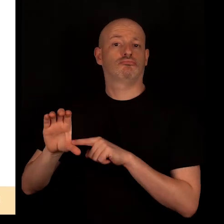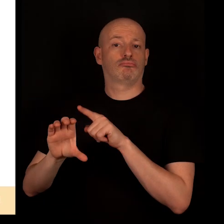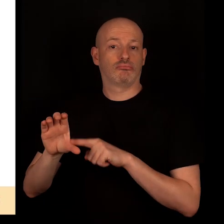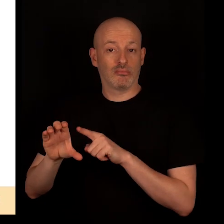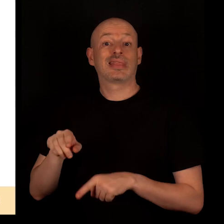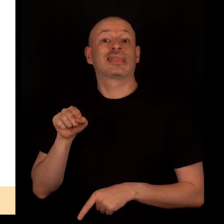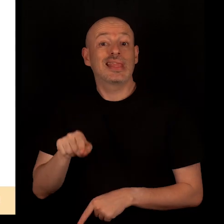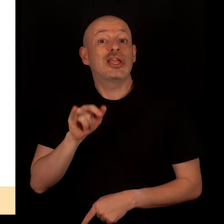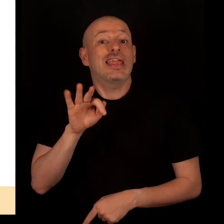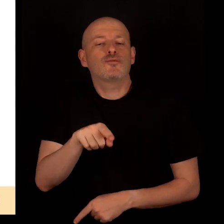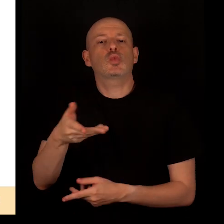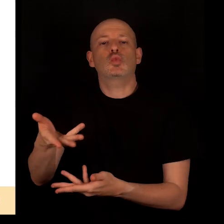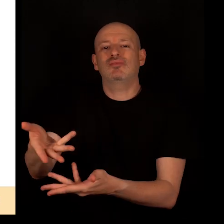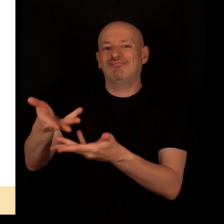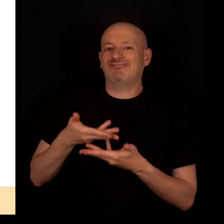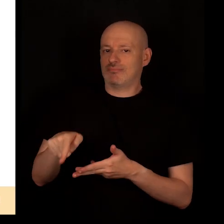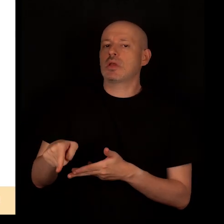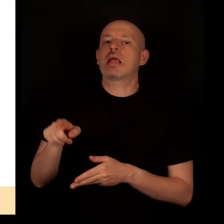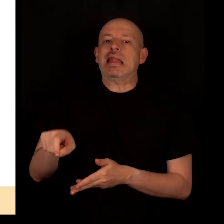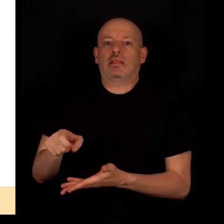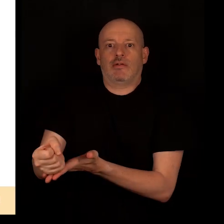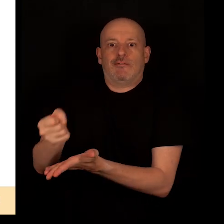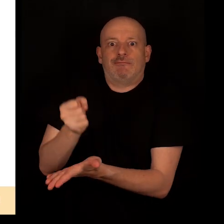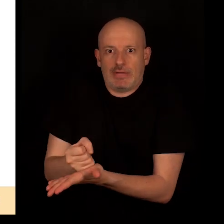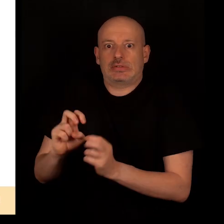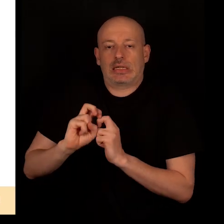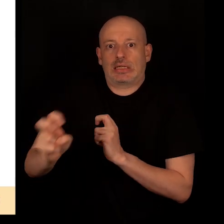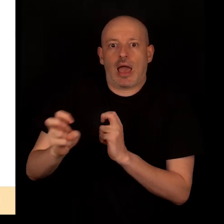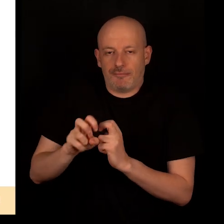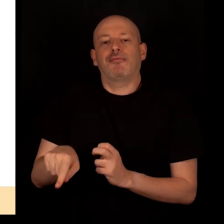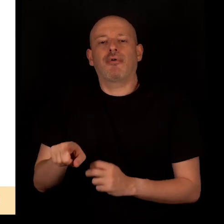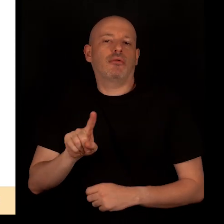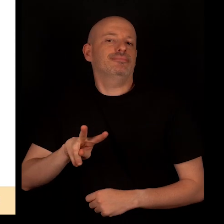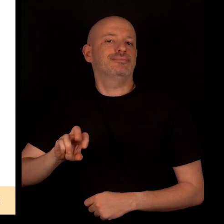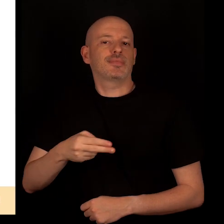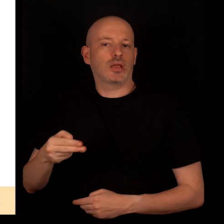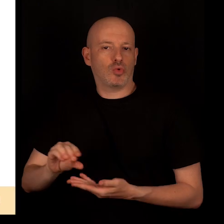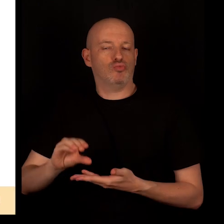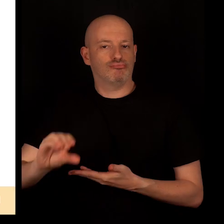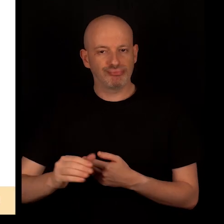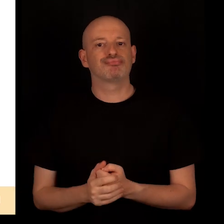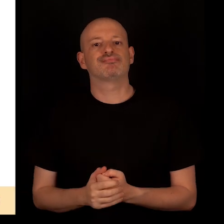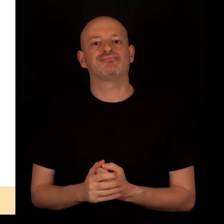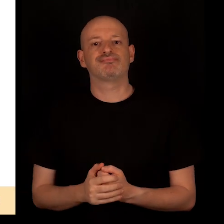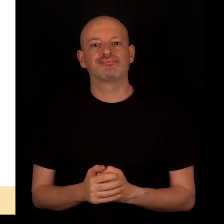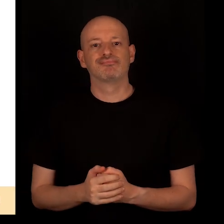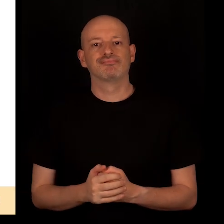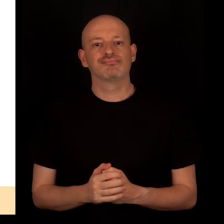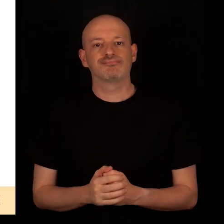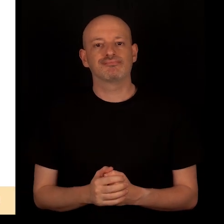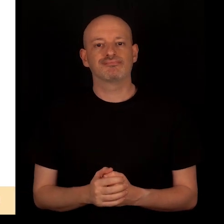And this is if your invited artist needs to issue a visa for travelling.